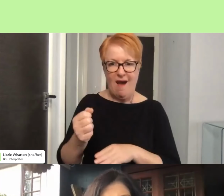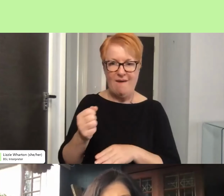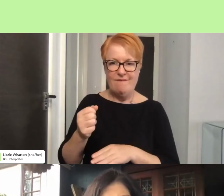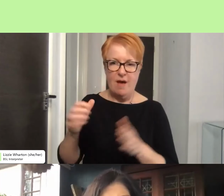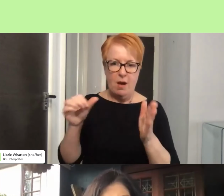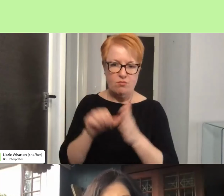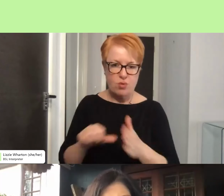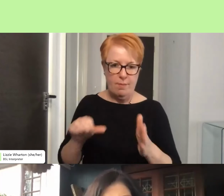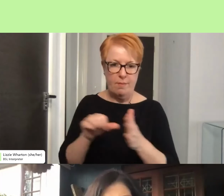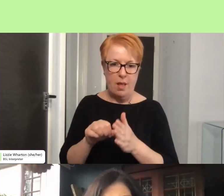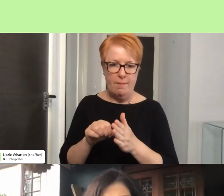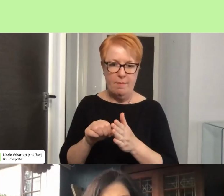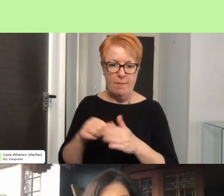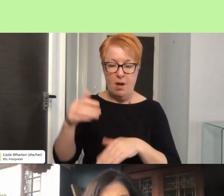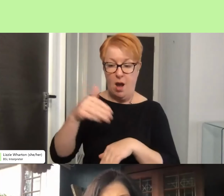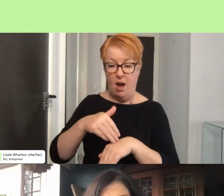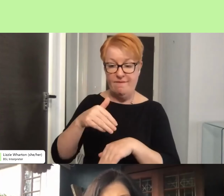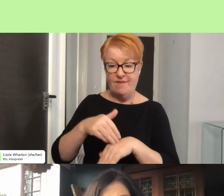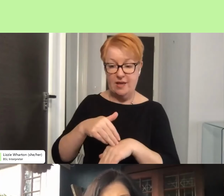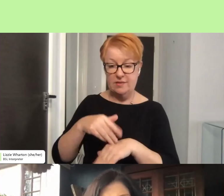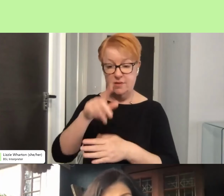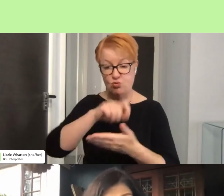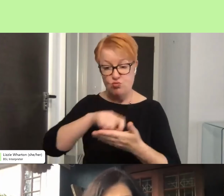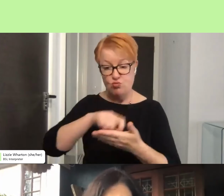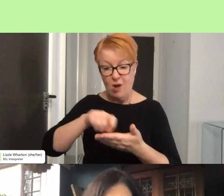which totally affects the writing of art history.